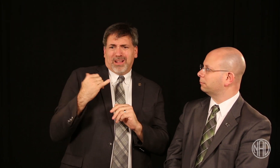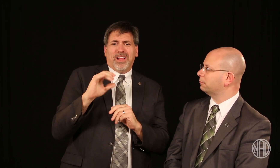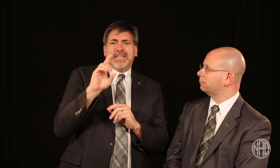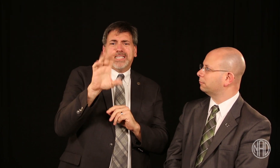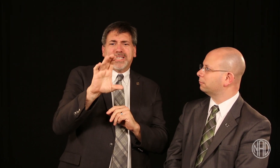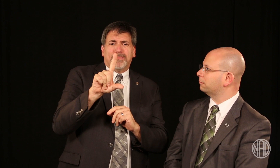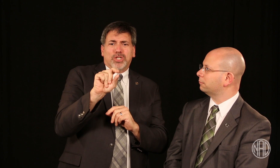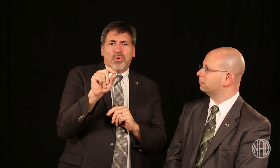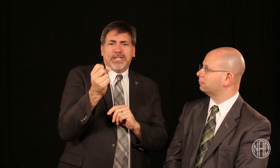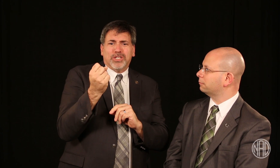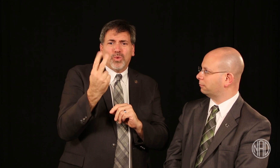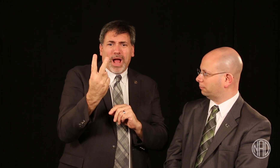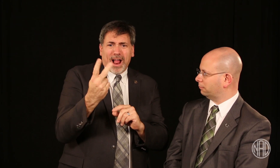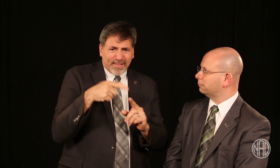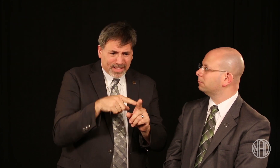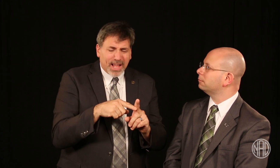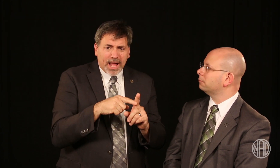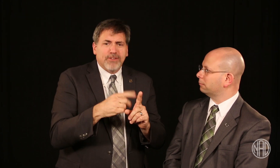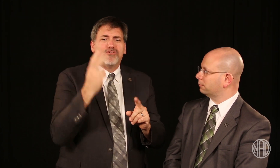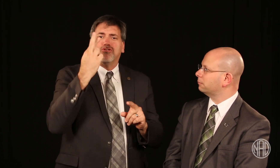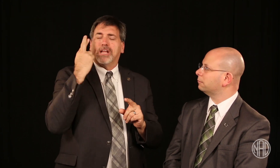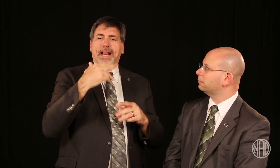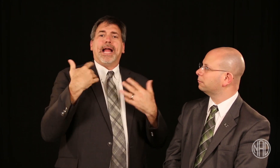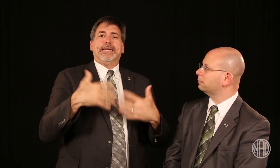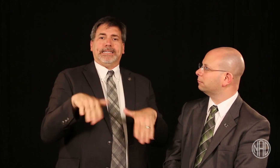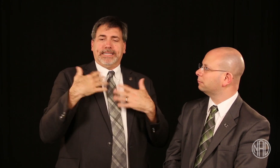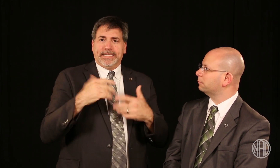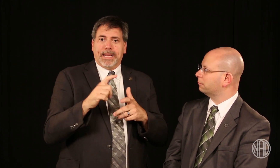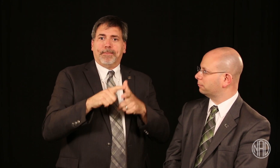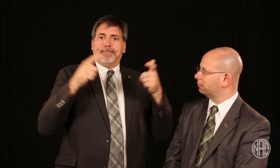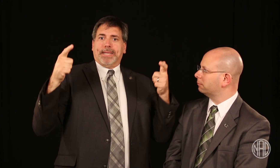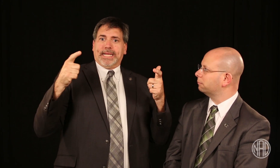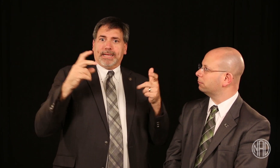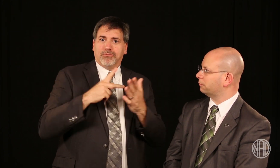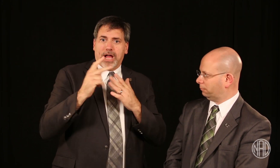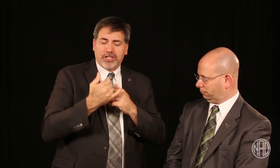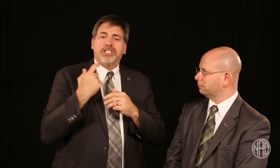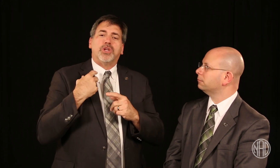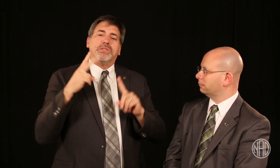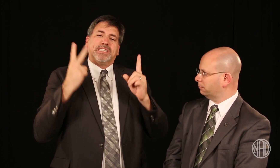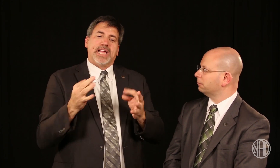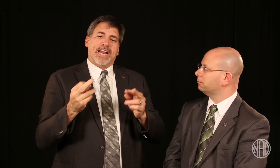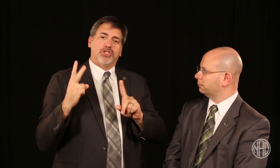Back in December of 2012, the Board realized that this would be a huge project